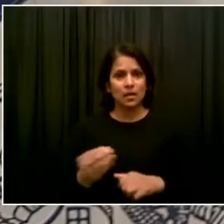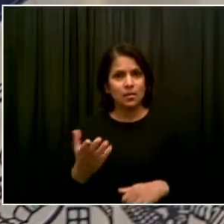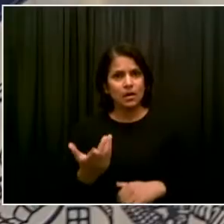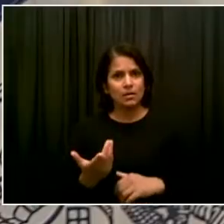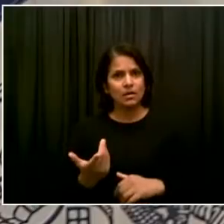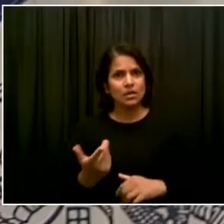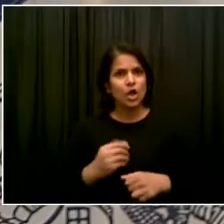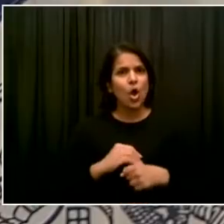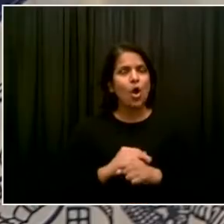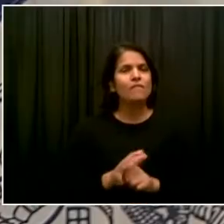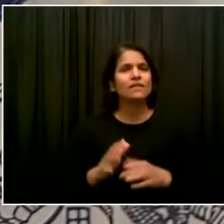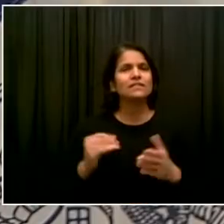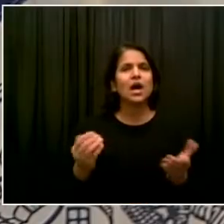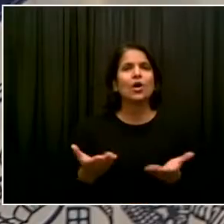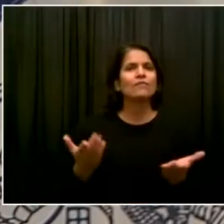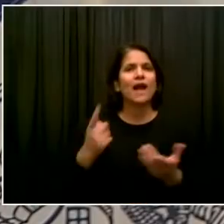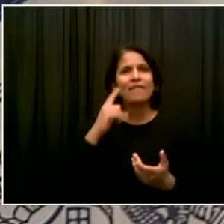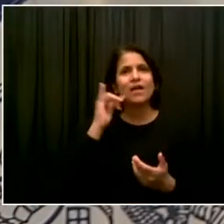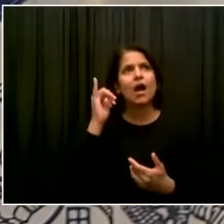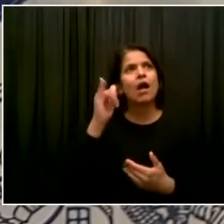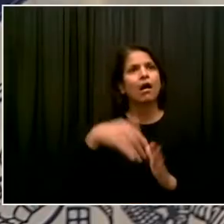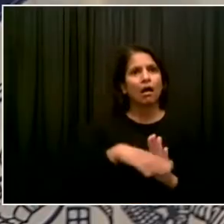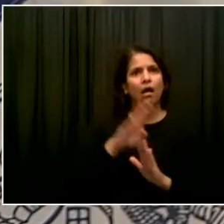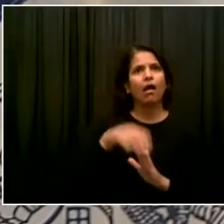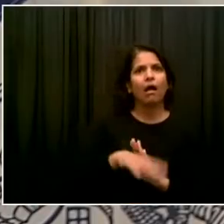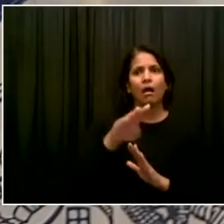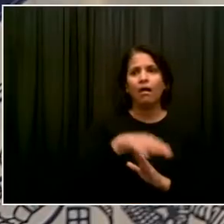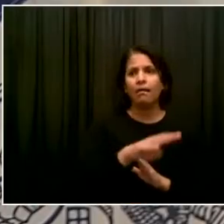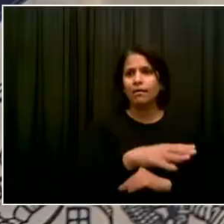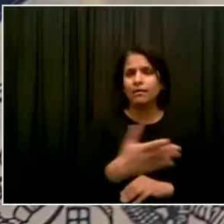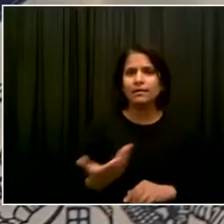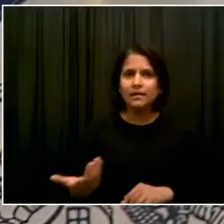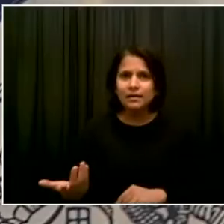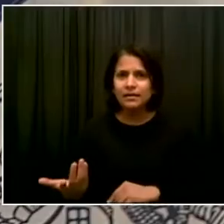PANDEMIC MY UNDERSTANDING WE CONNTIUE SCENE FLAREUPS AS WE